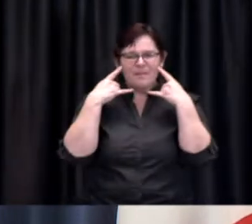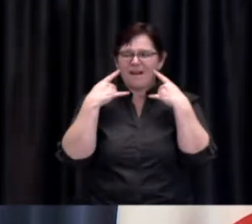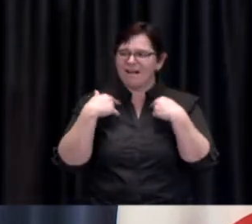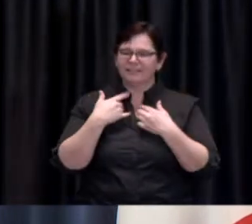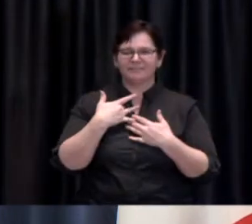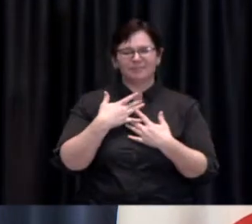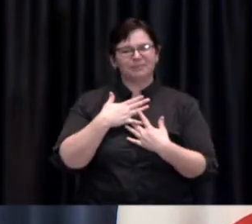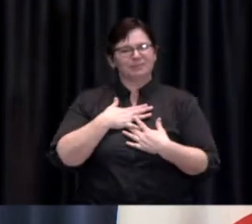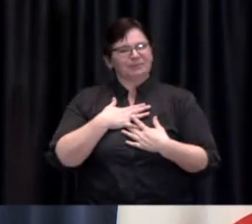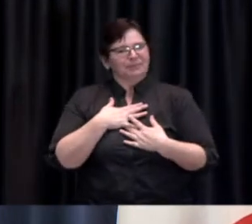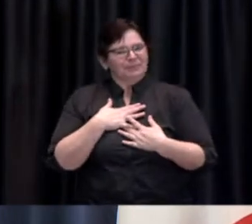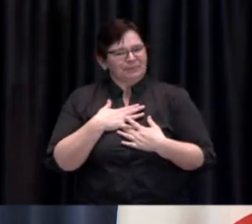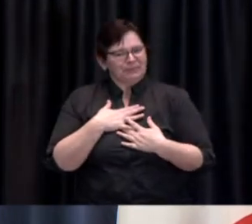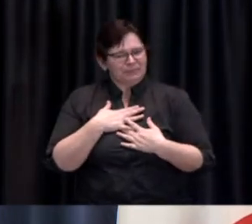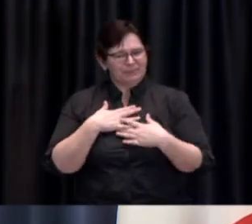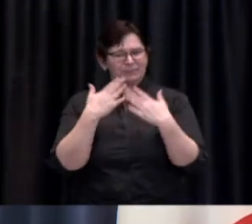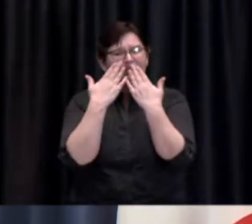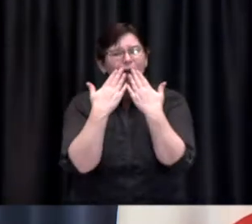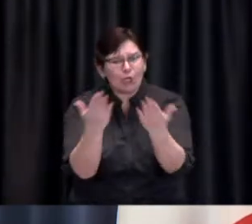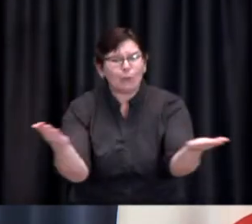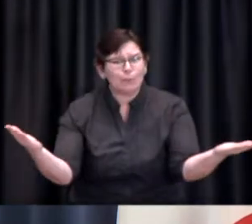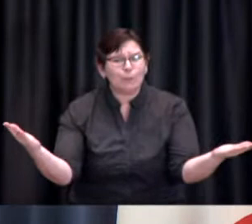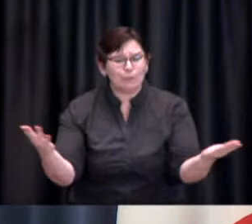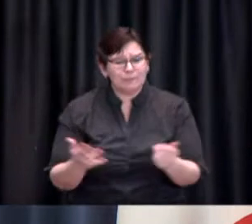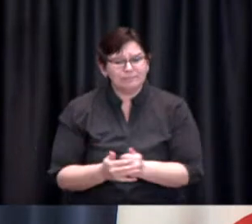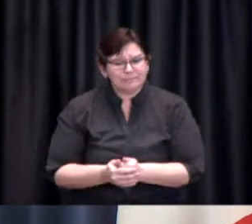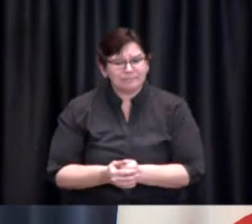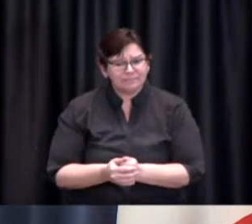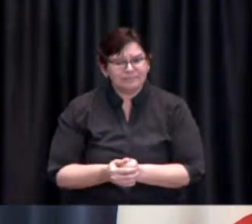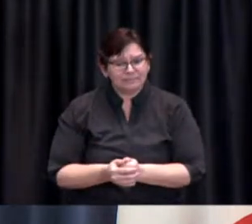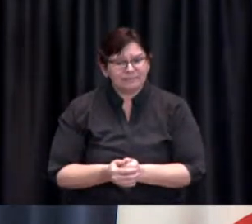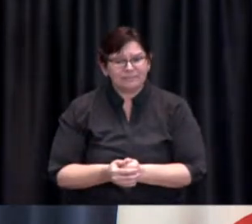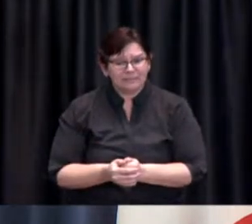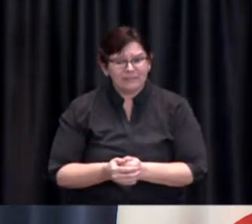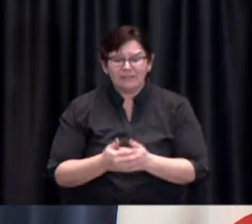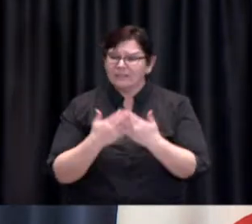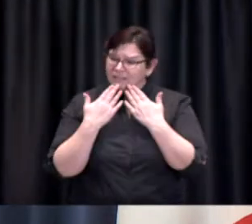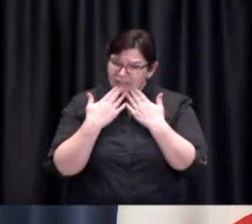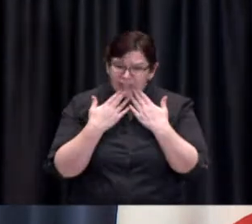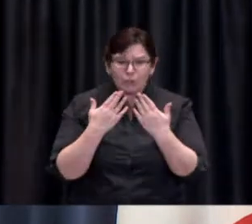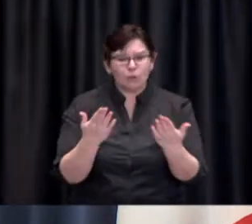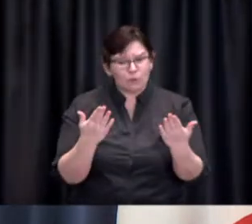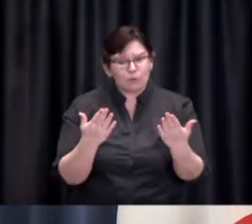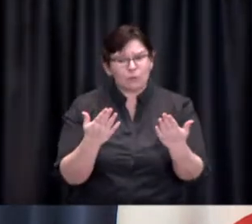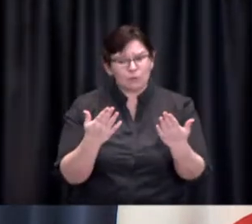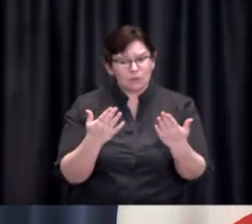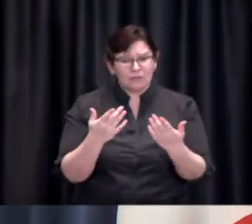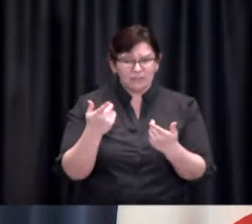And I thank these people, I thank them for the message that they're sending.